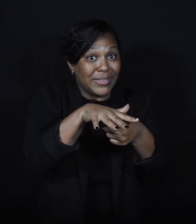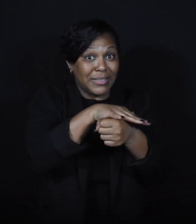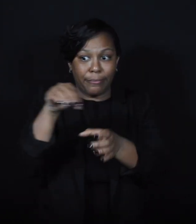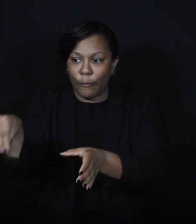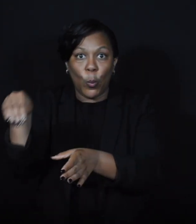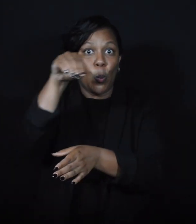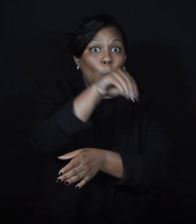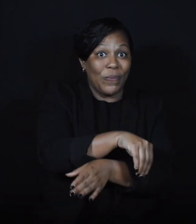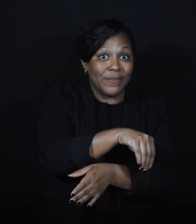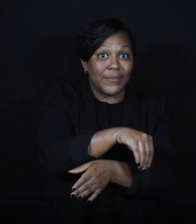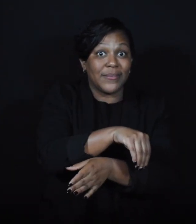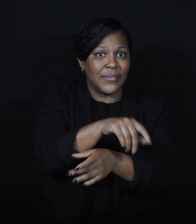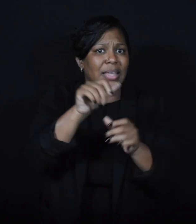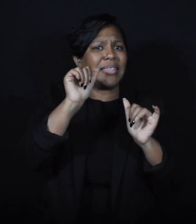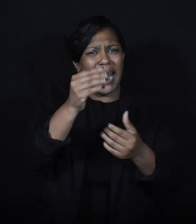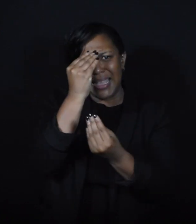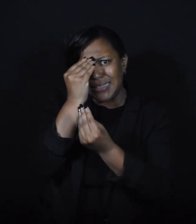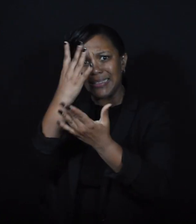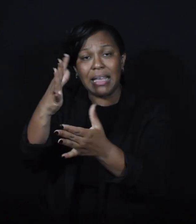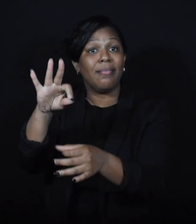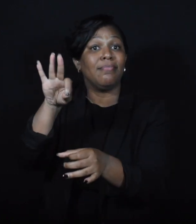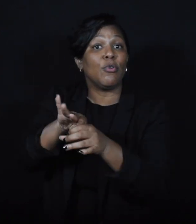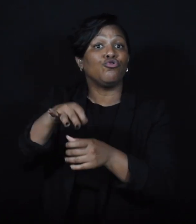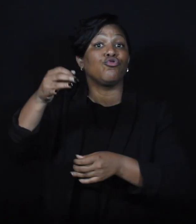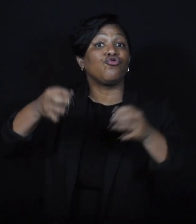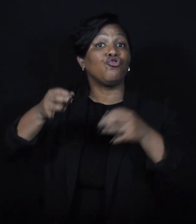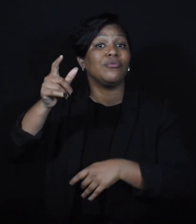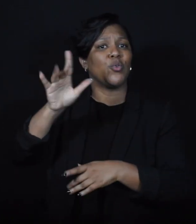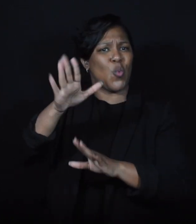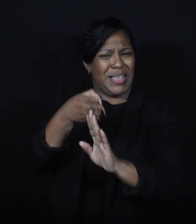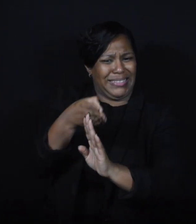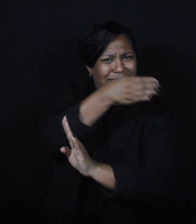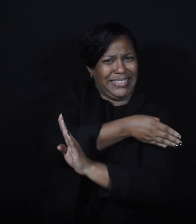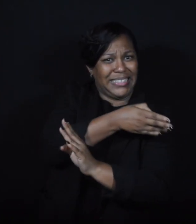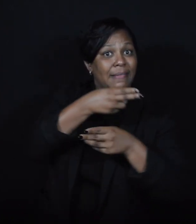you can tell the election judge your previous name or address.